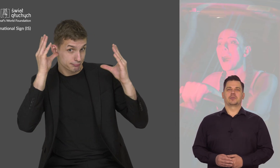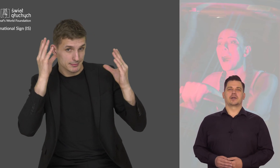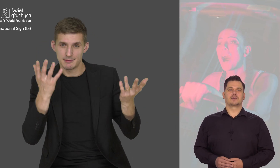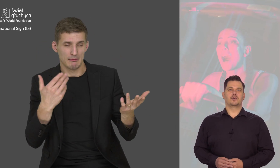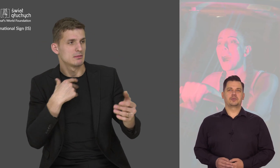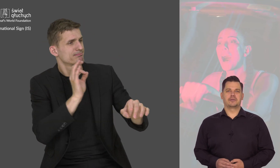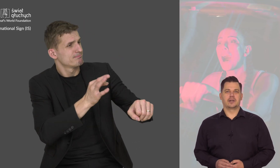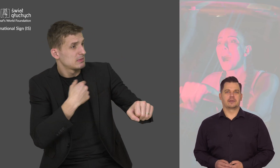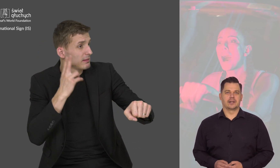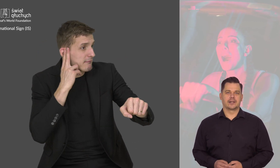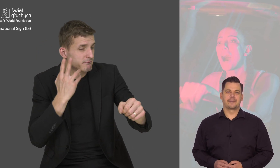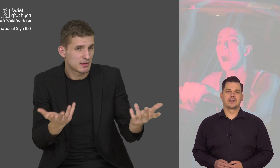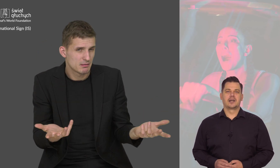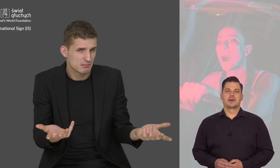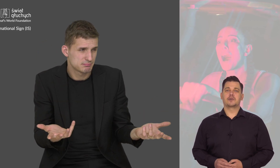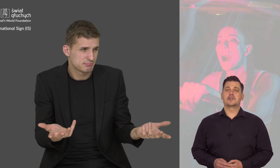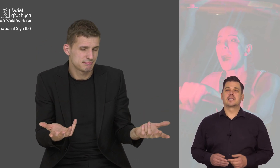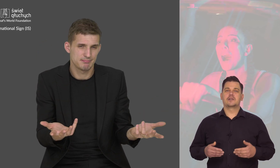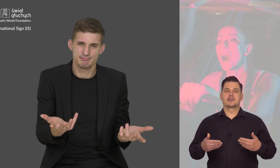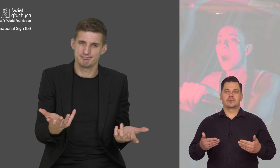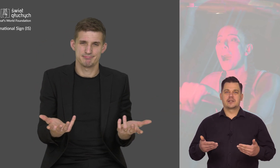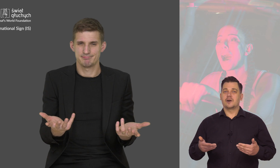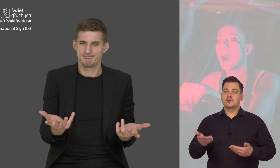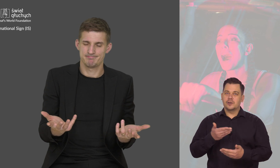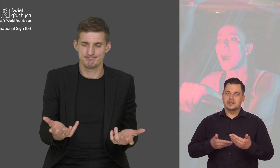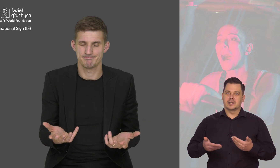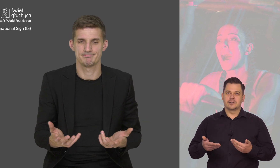But let’s return to emergency vehicles for a moment.